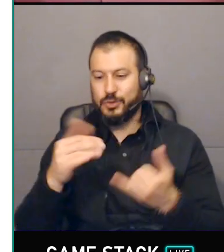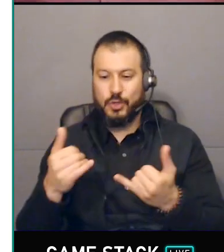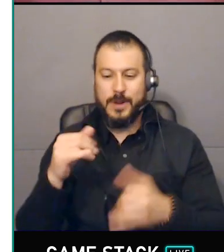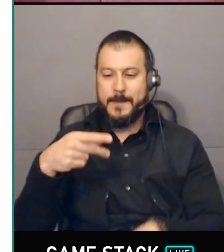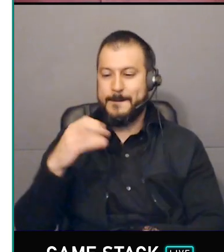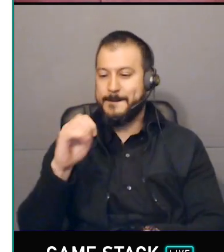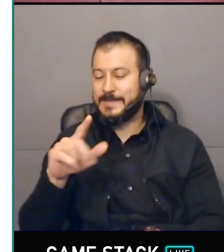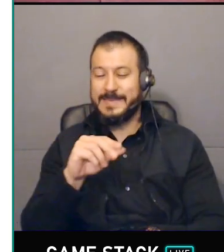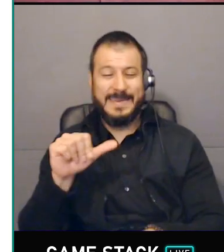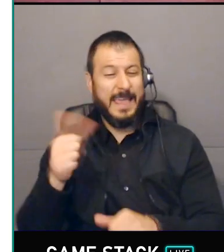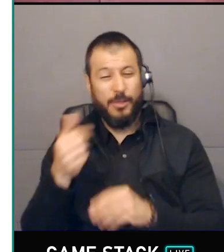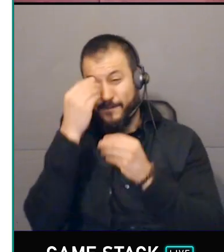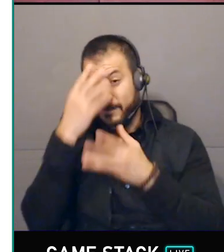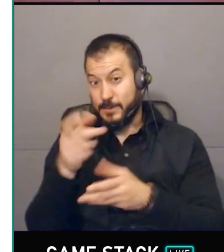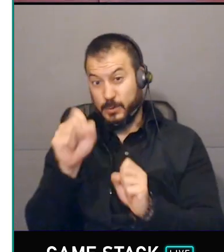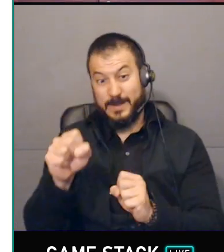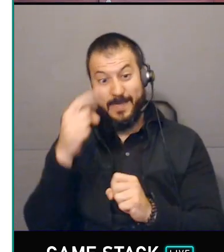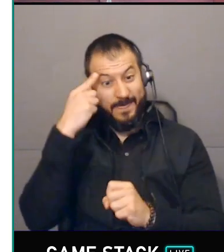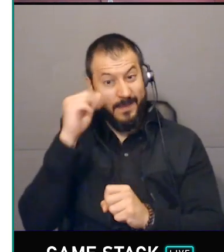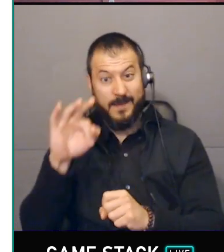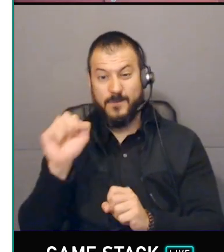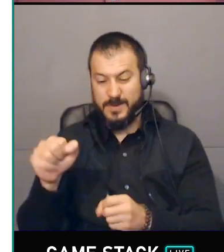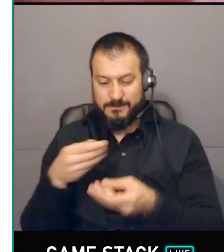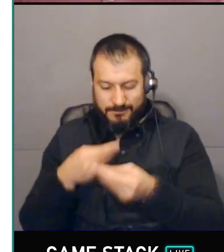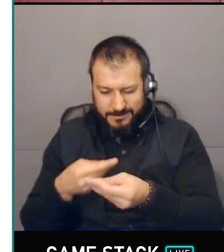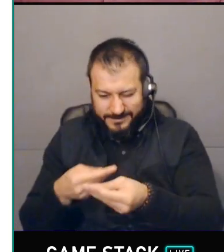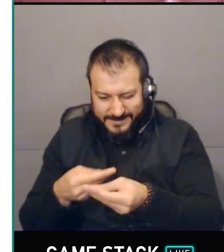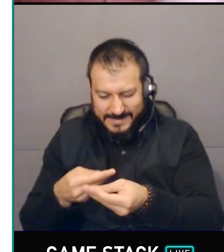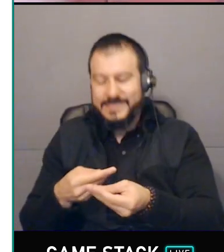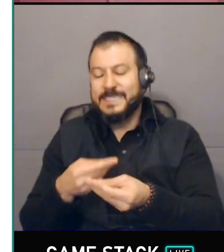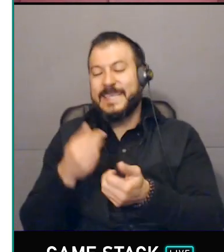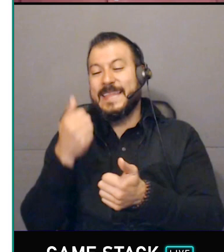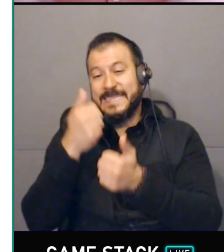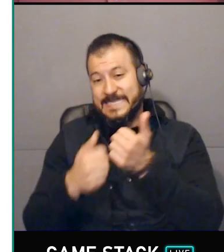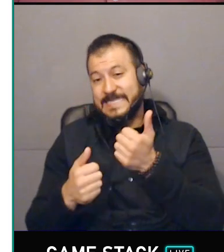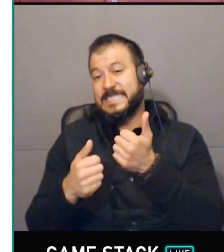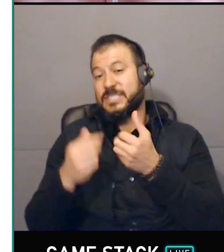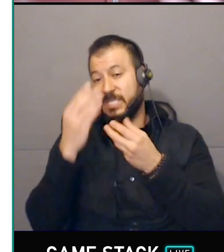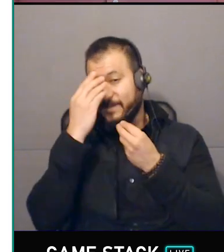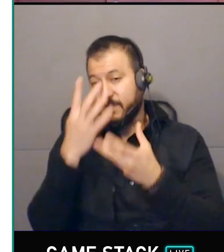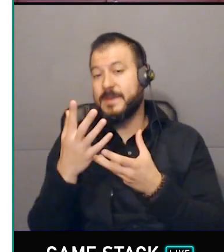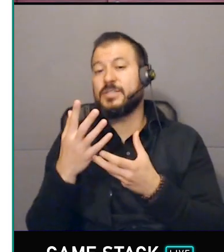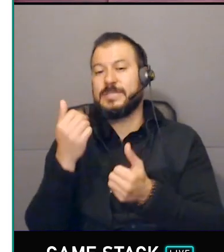and maybe other information that you can think of. And you feed these all..each information...